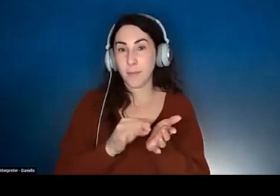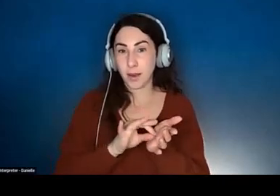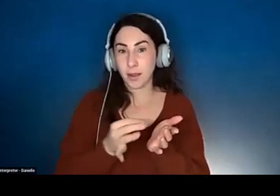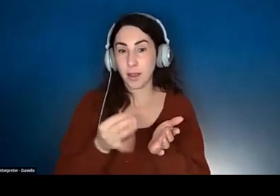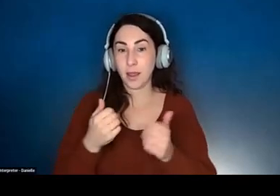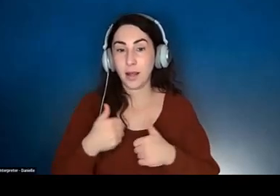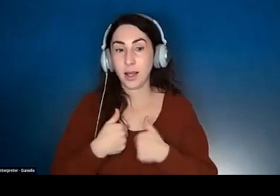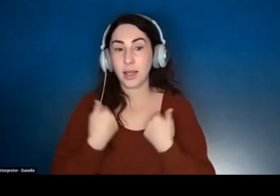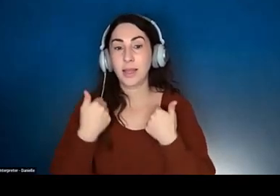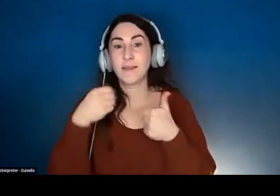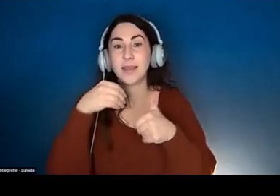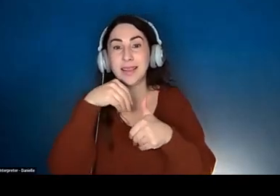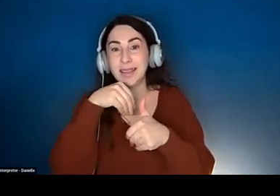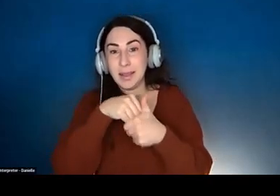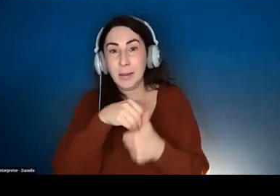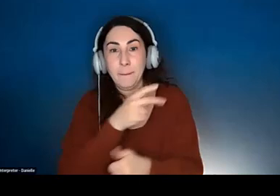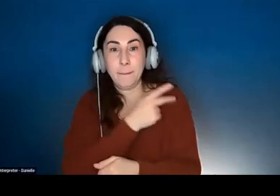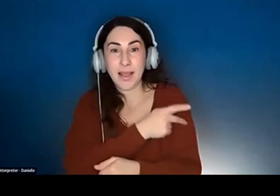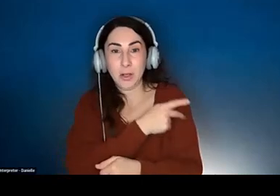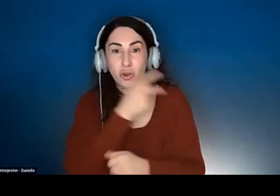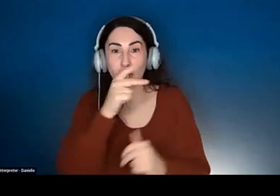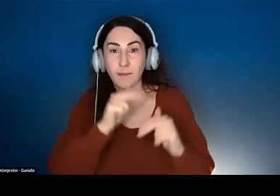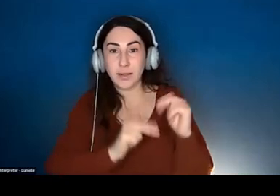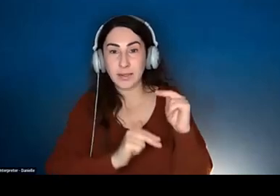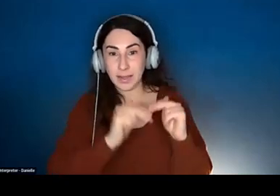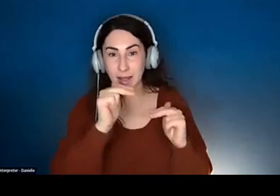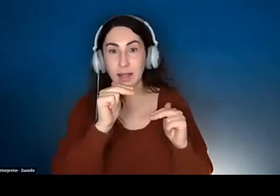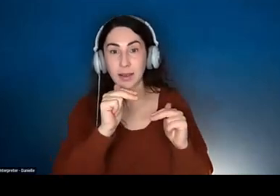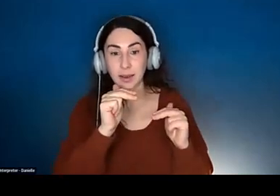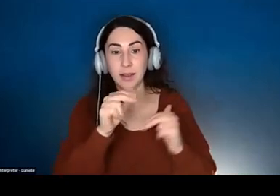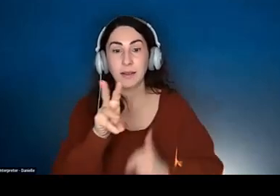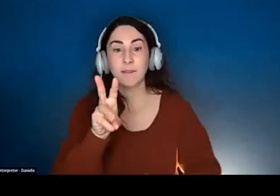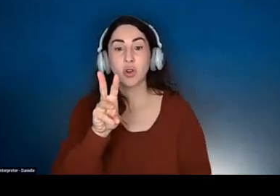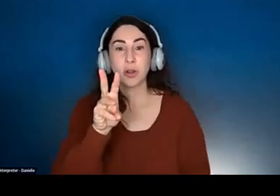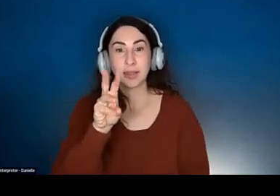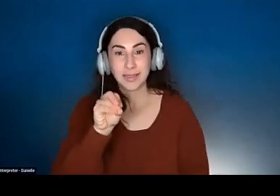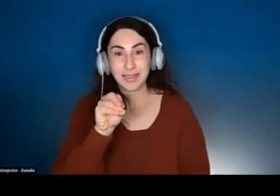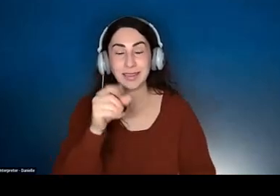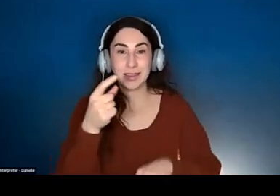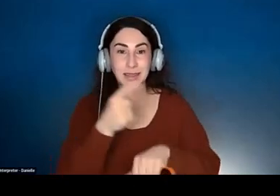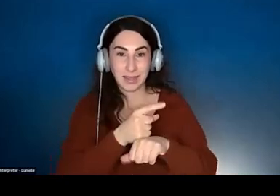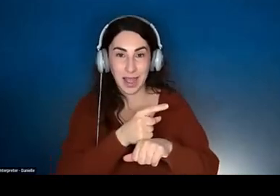inpatient facility for 60 consecutive days or more.